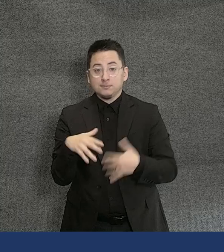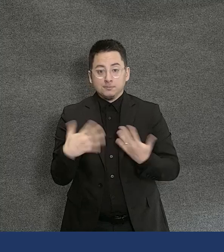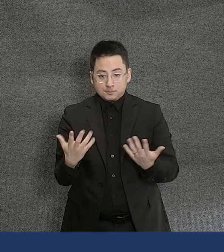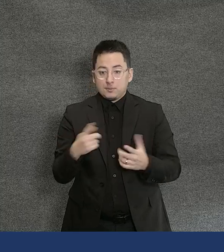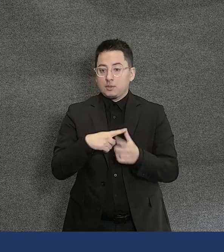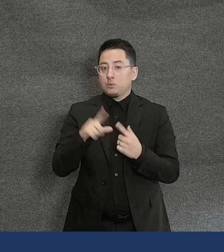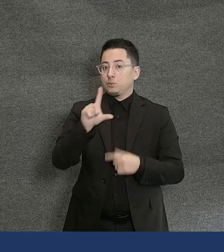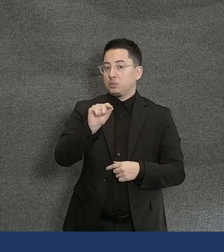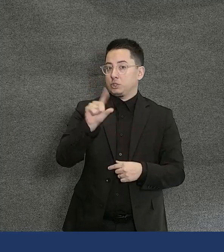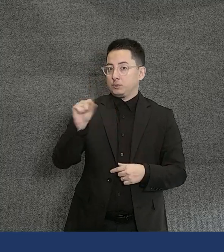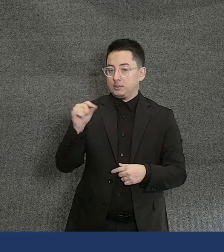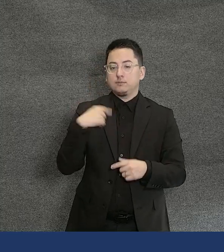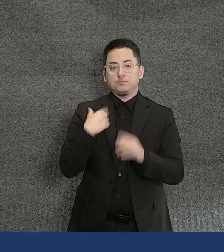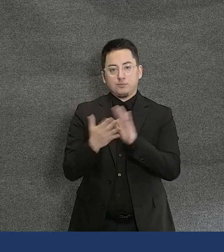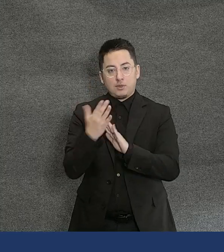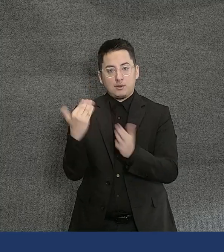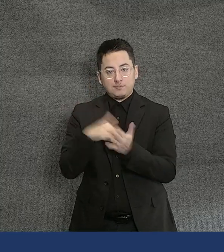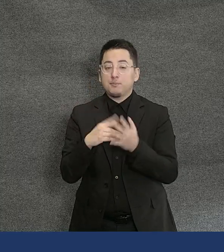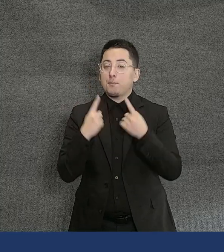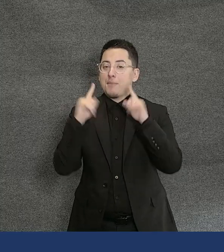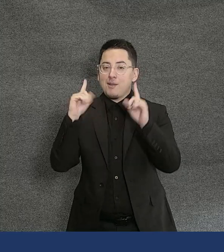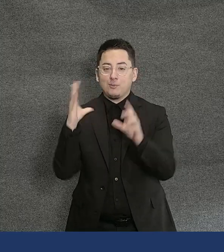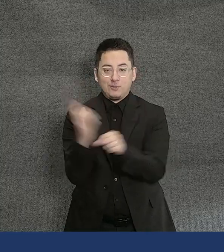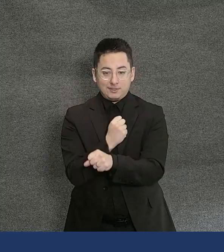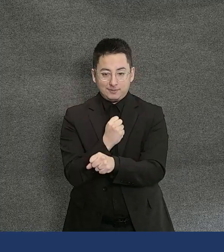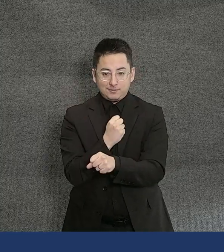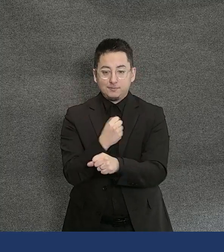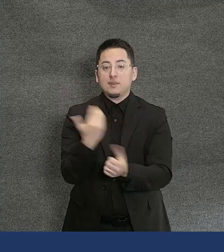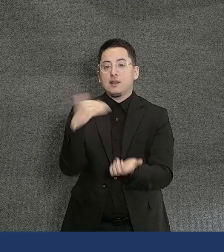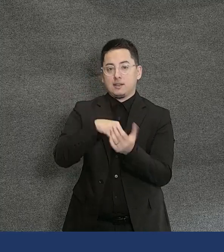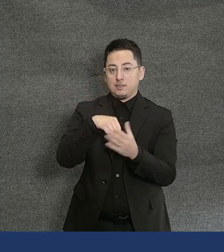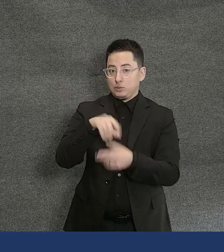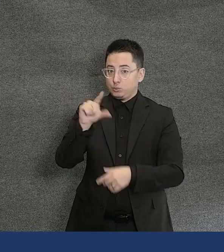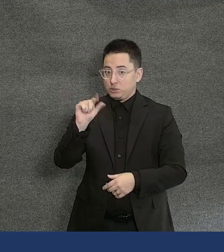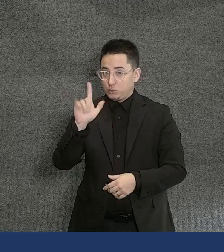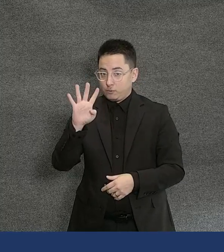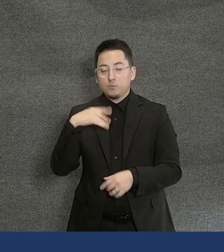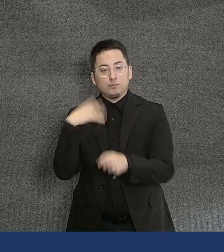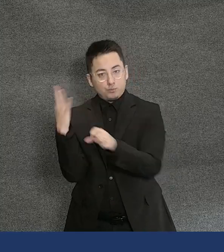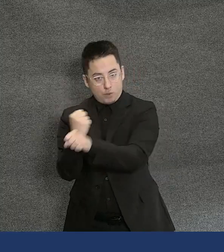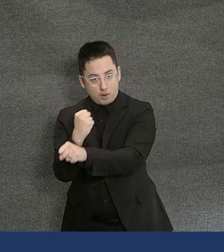And I have spent my entire legislative time really focused